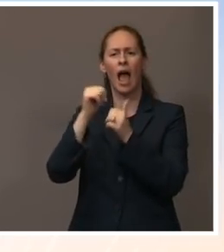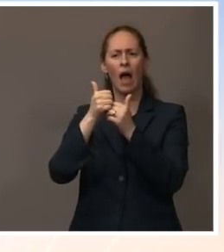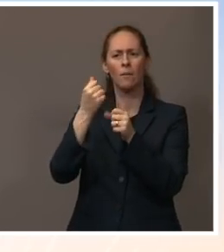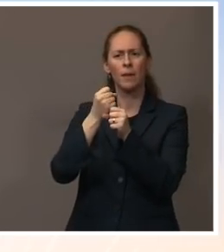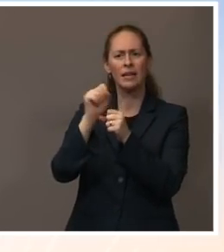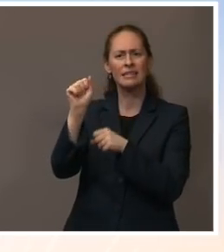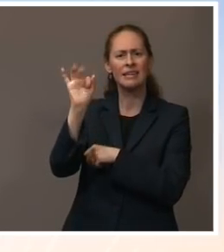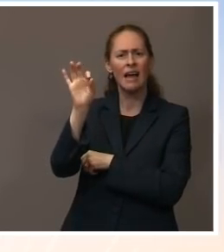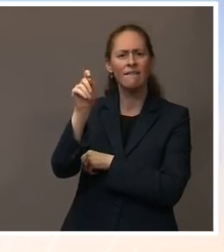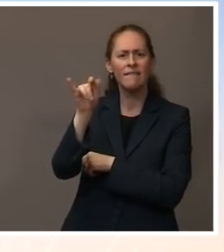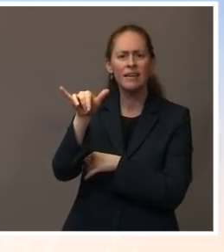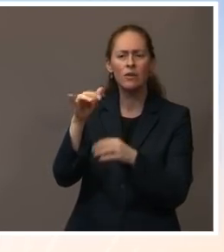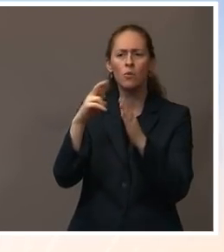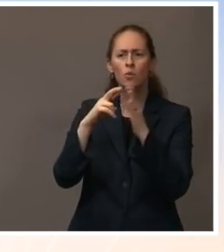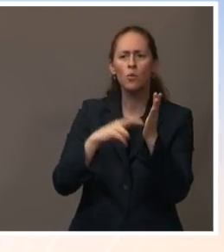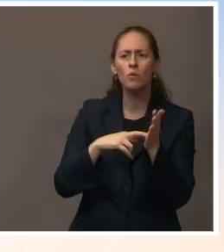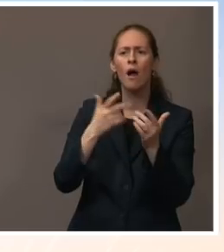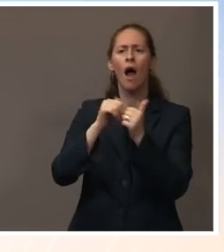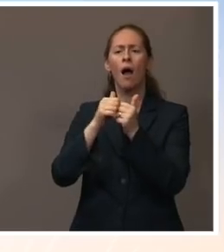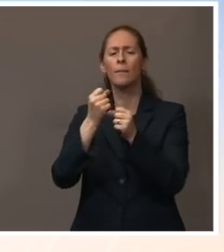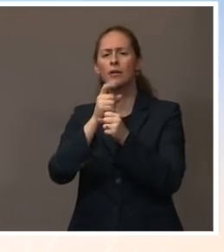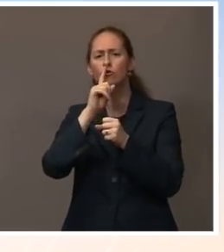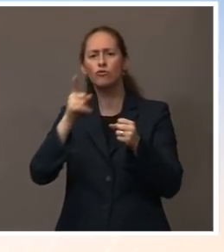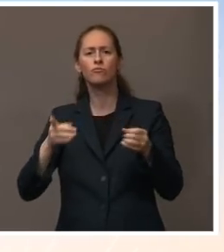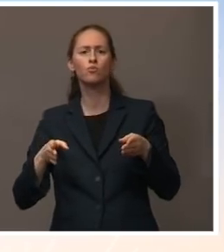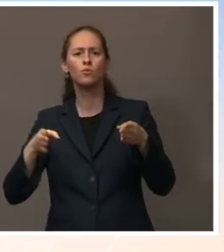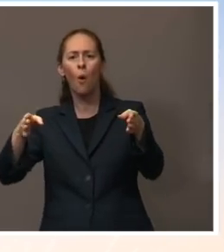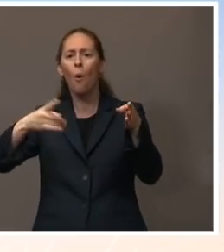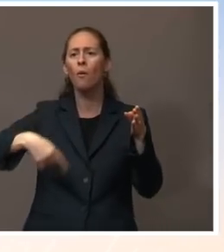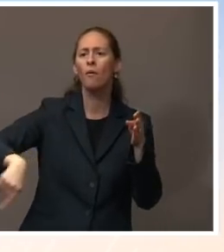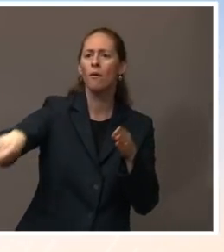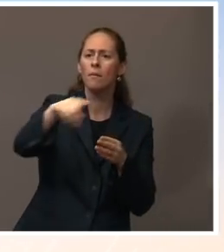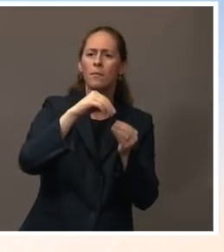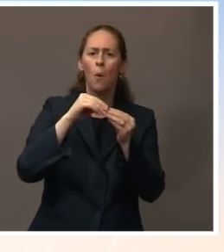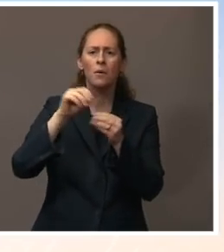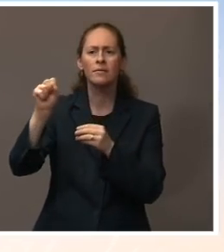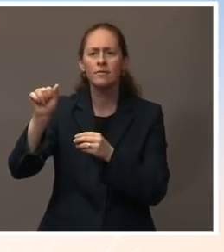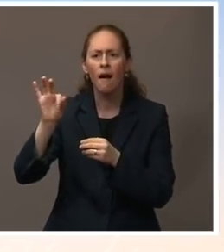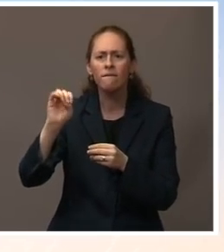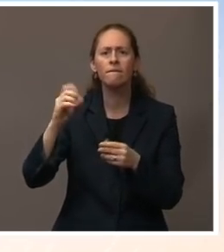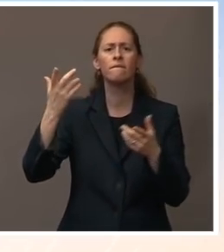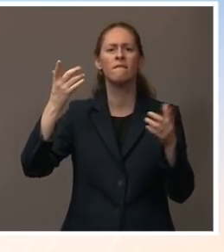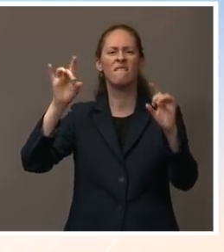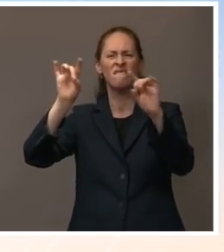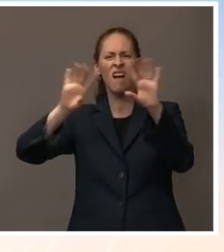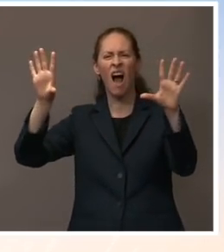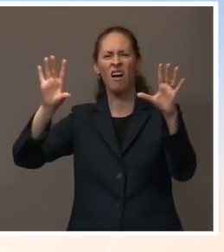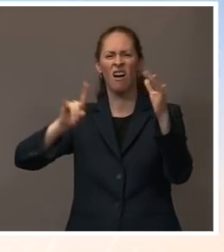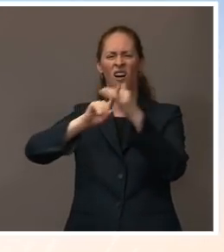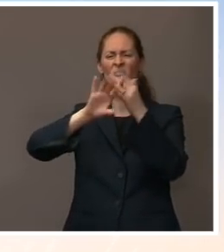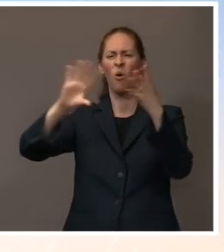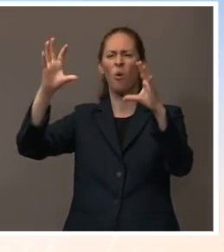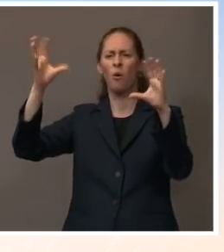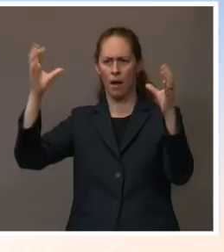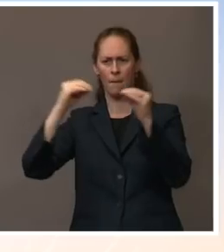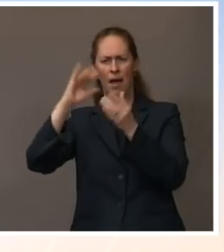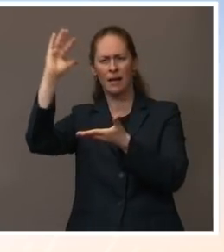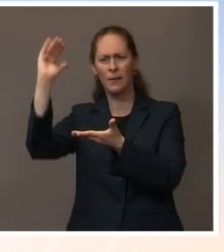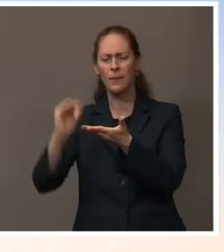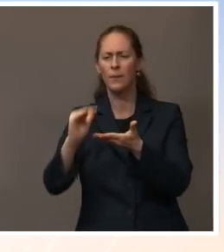preventing the use of guns in violent crime across the country, ensuring that we can have more cops on the beat